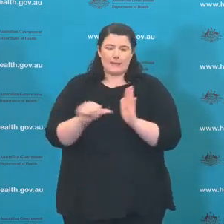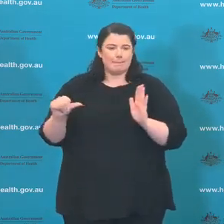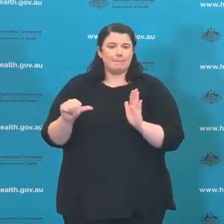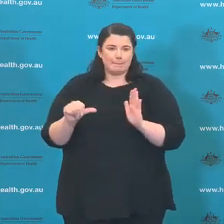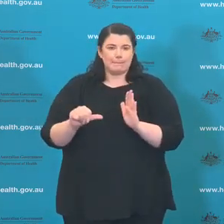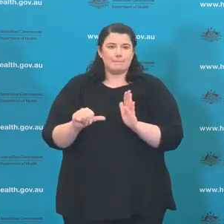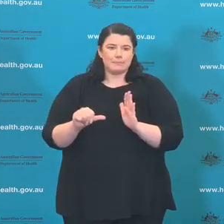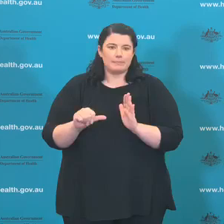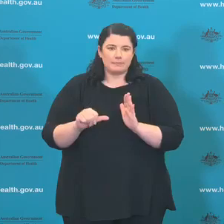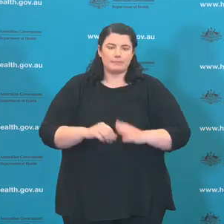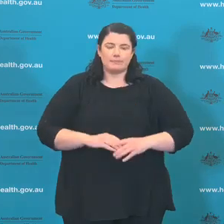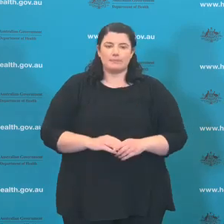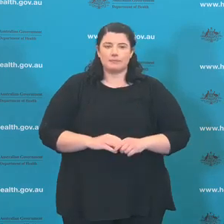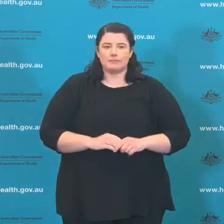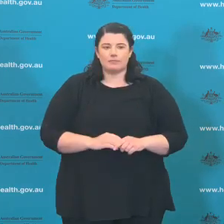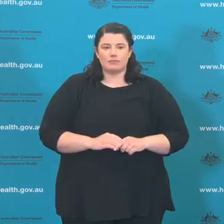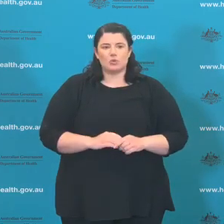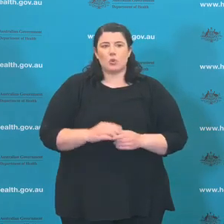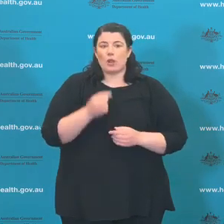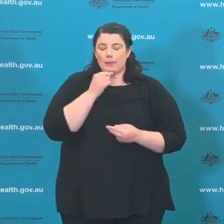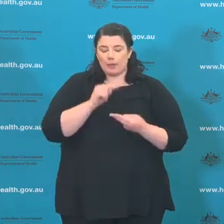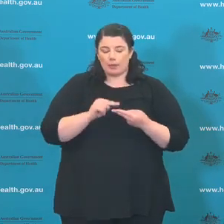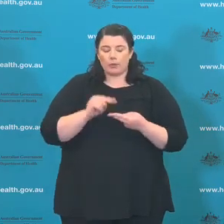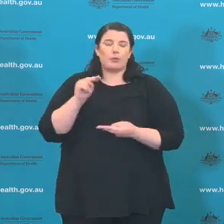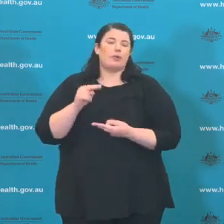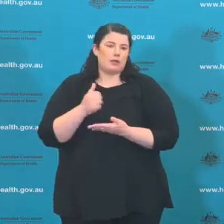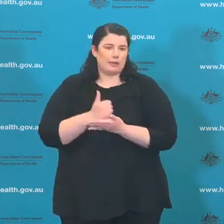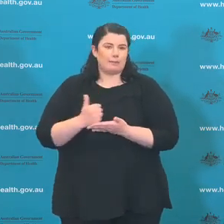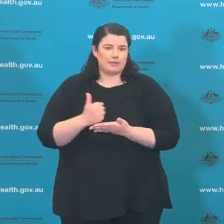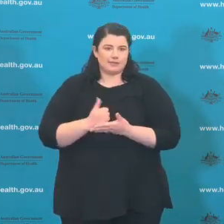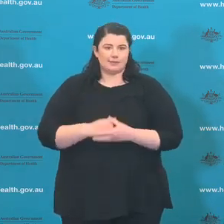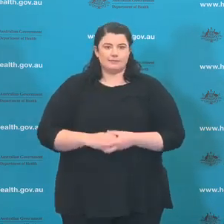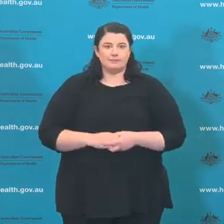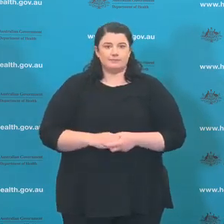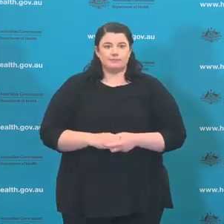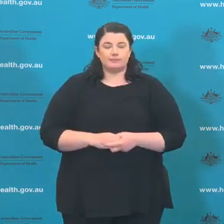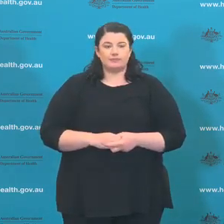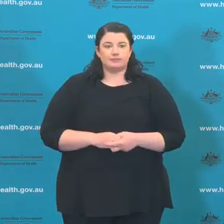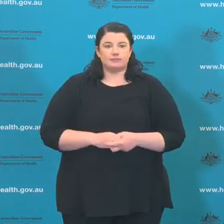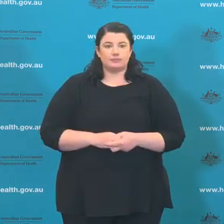just a little rise in those numbers. The other one of the cases in Victoria